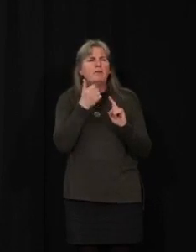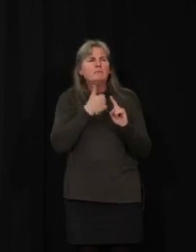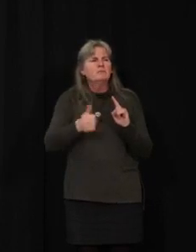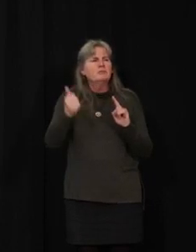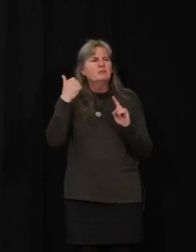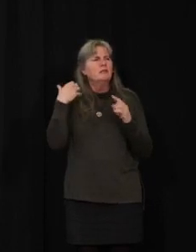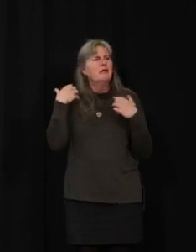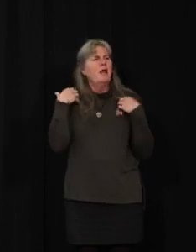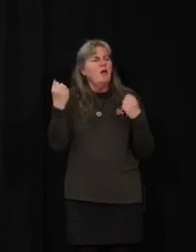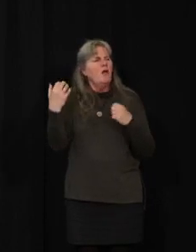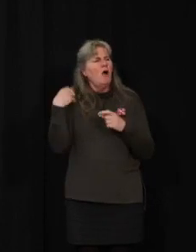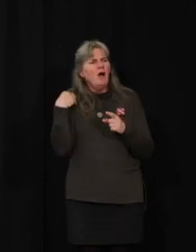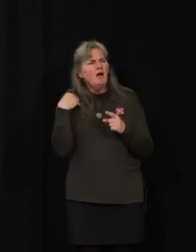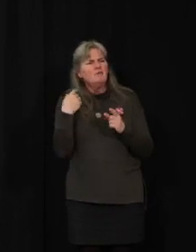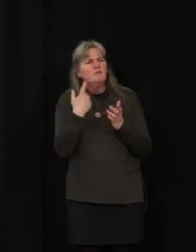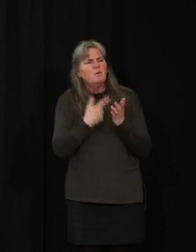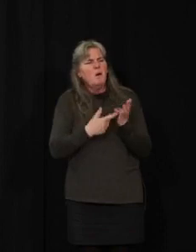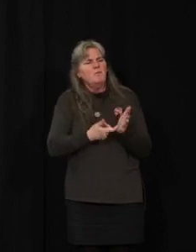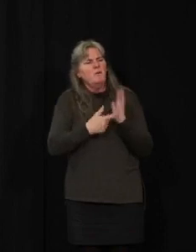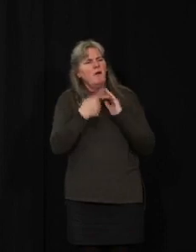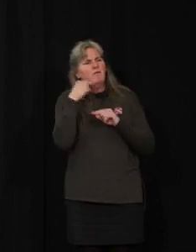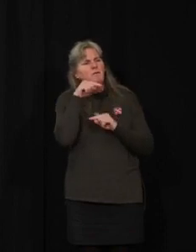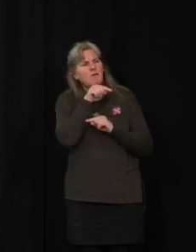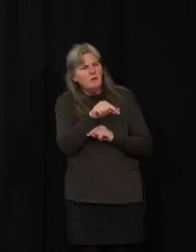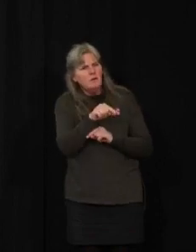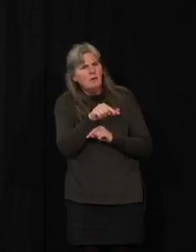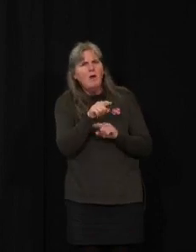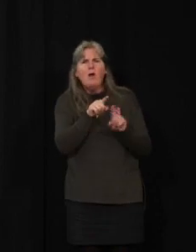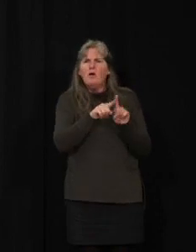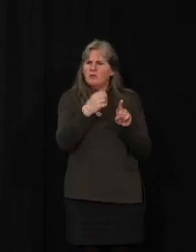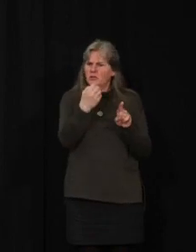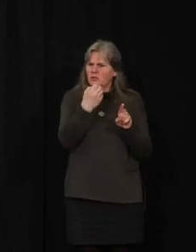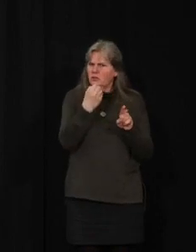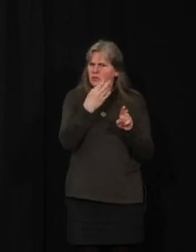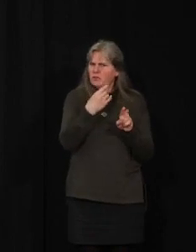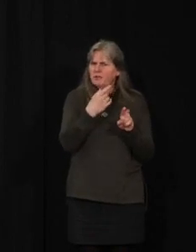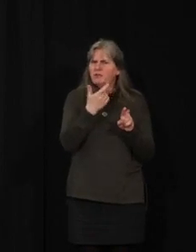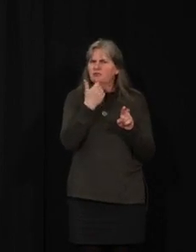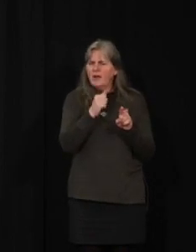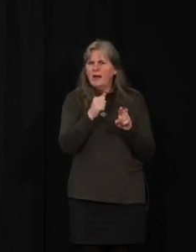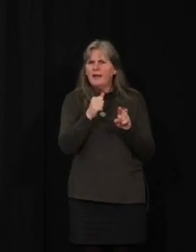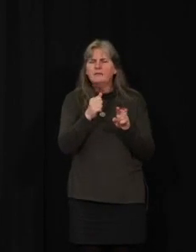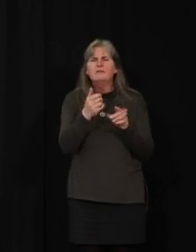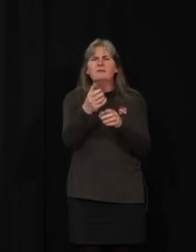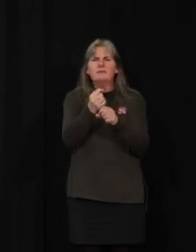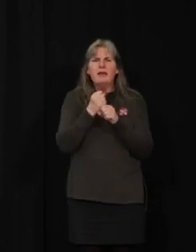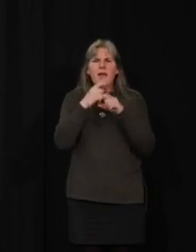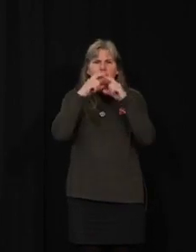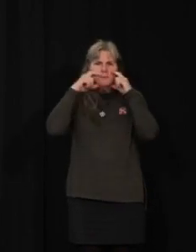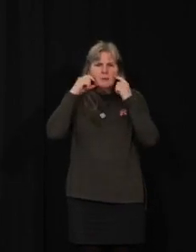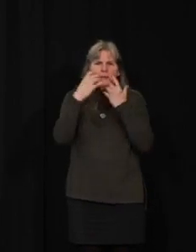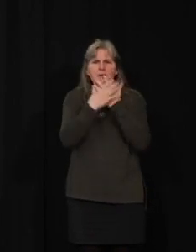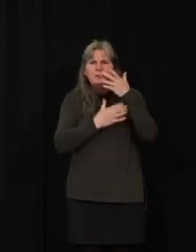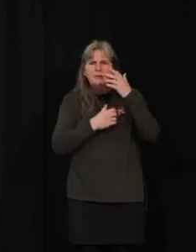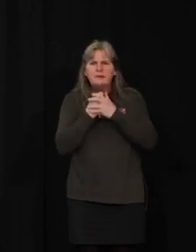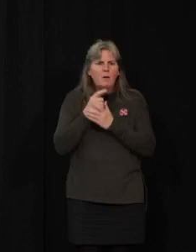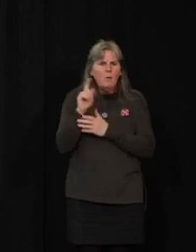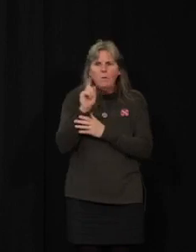And she said she is also trying to source PPE but is having difficulties. Will you be giving hair salons,